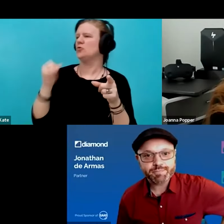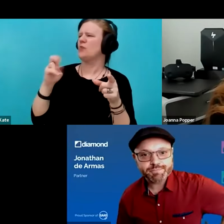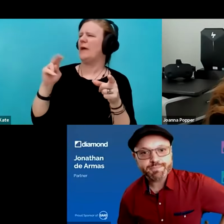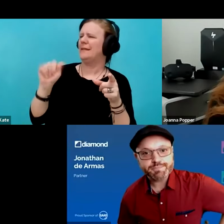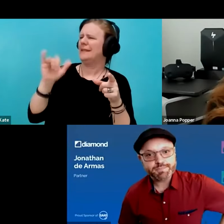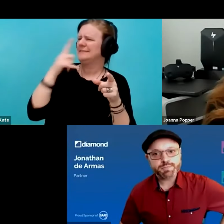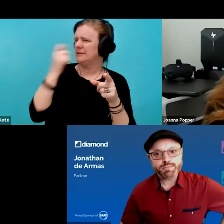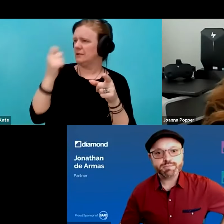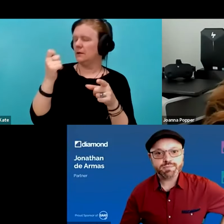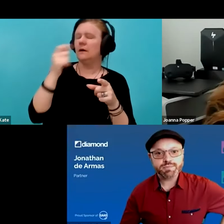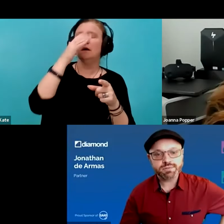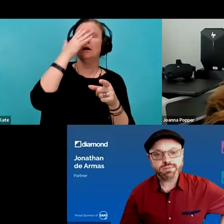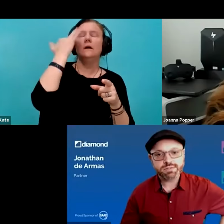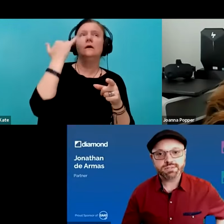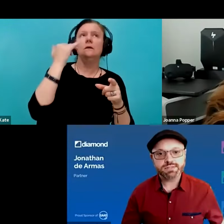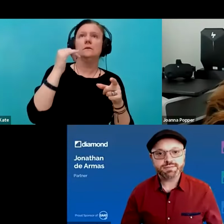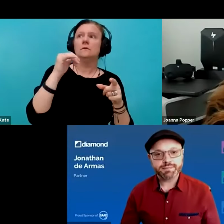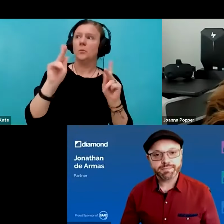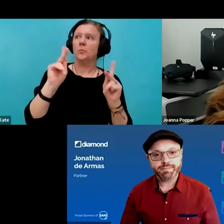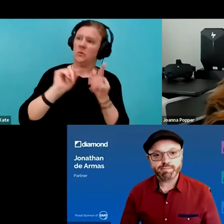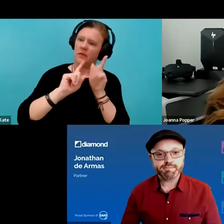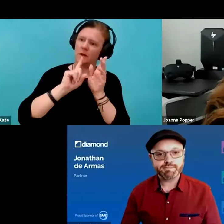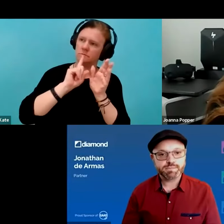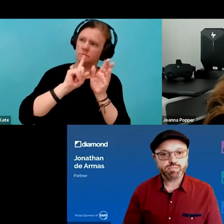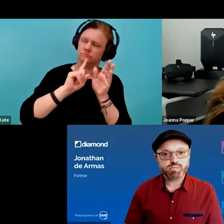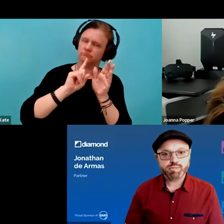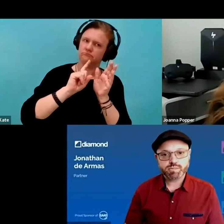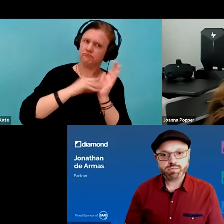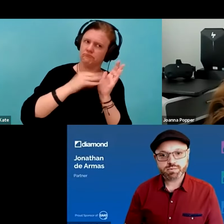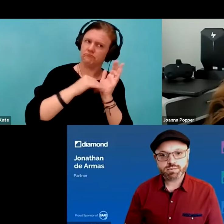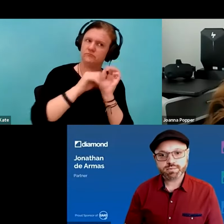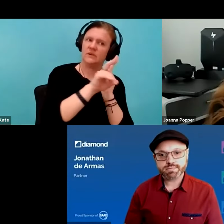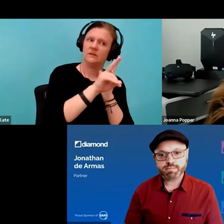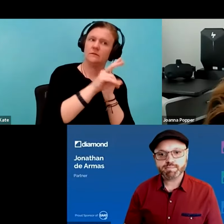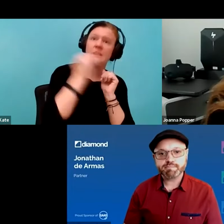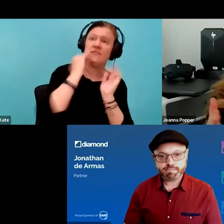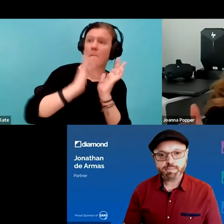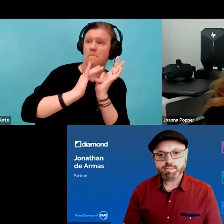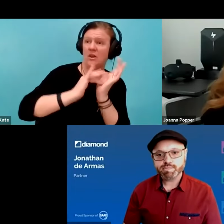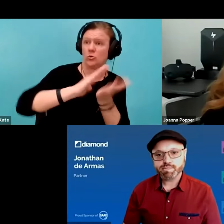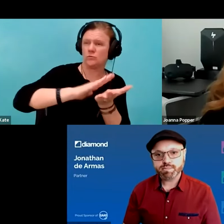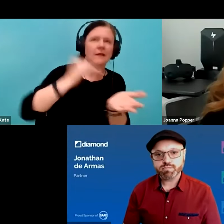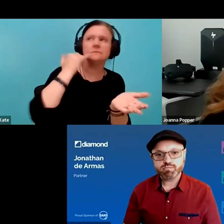there's stats for for people who are training, whether, whether they be in medical school, or they